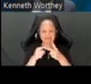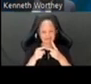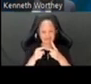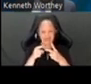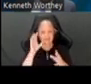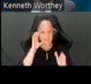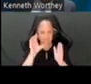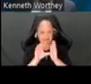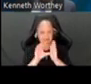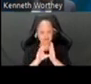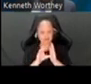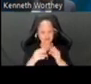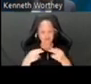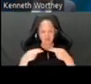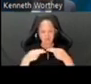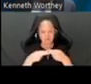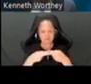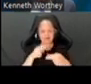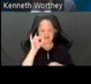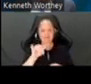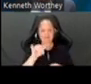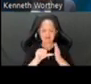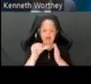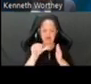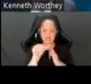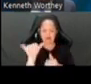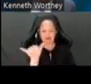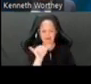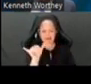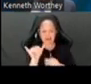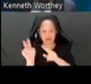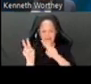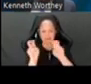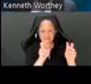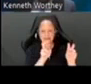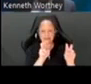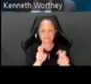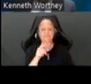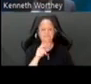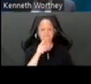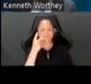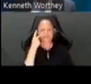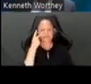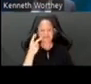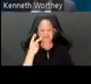slide. On that page, it is exactly the same topic. You can see the arrow here is pointing